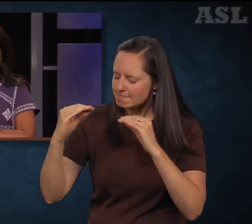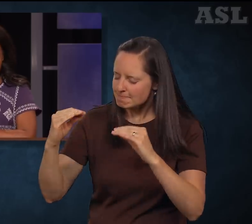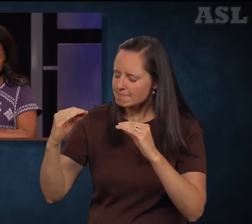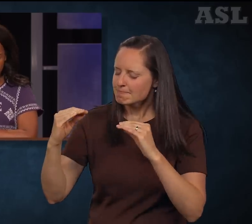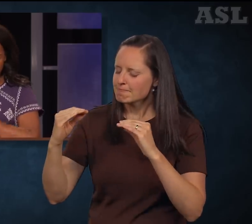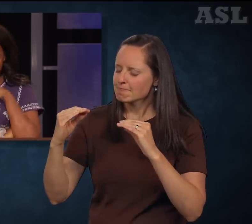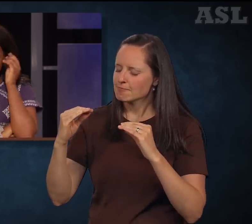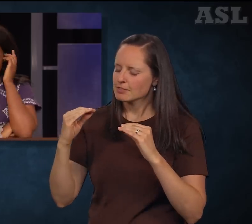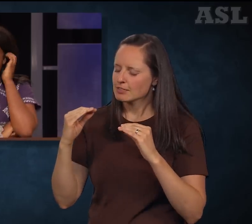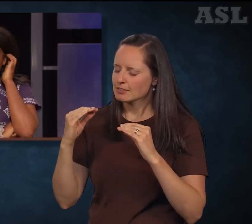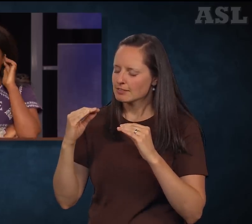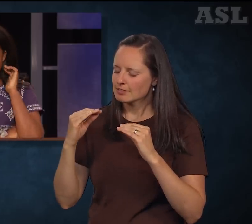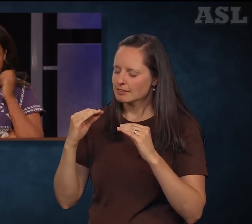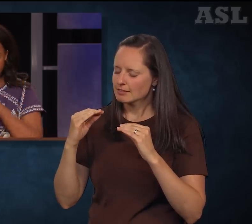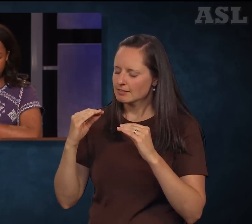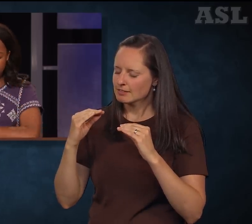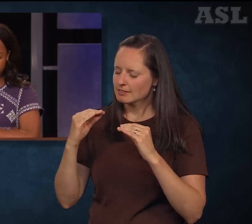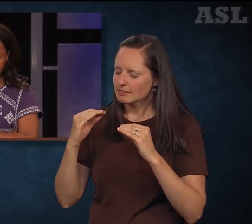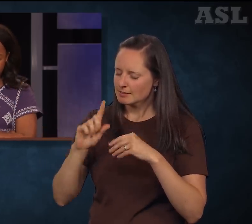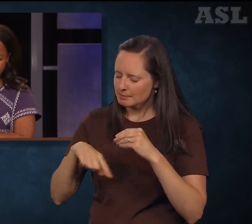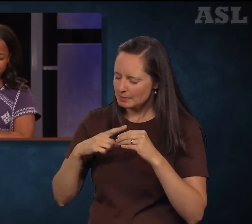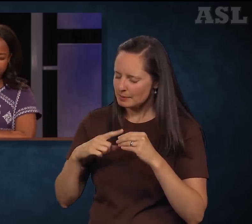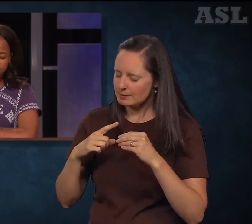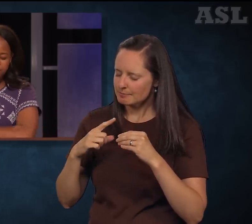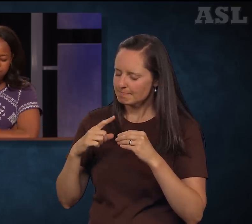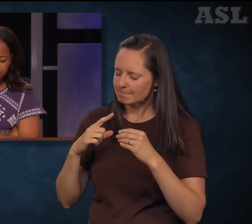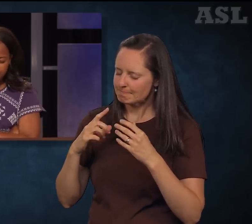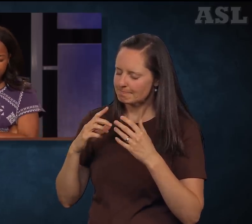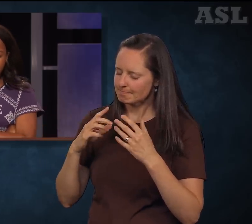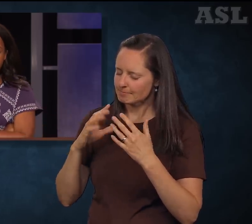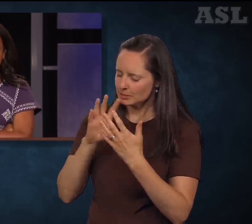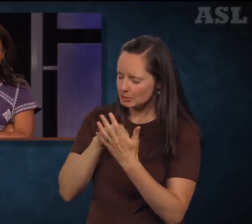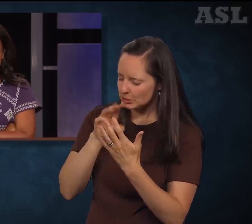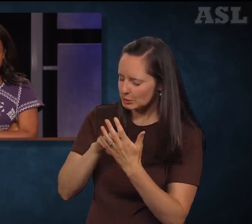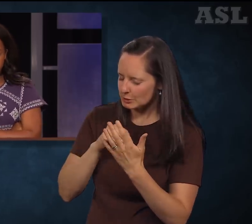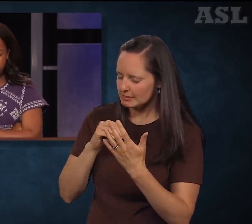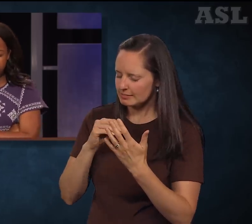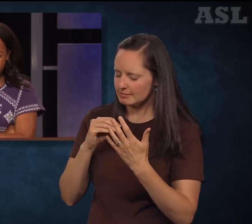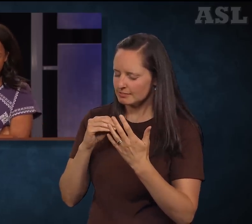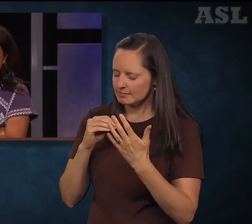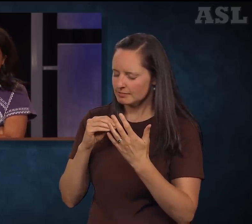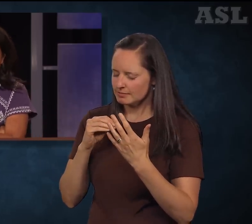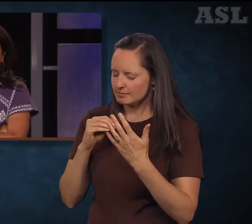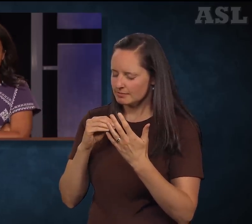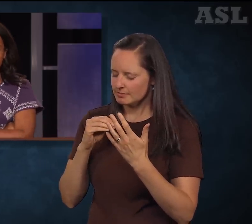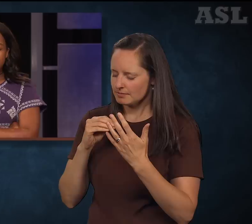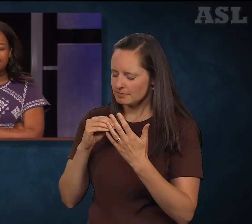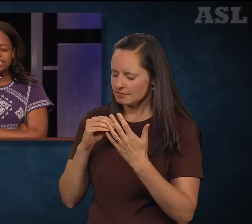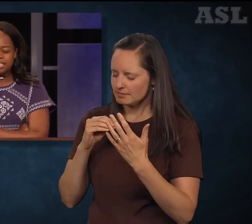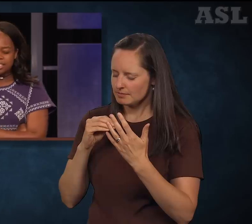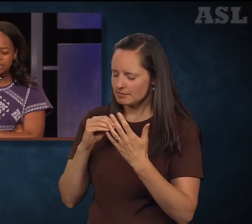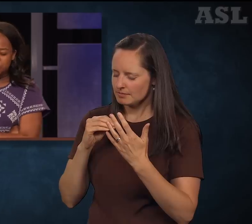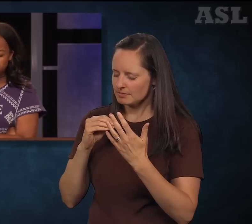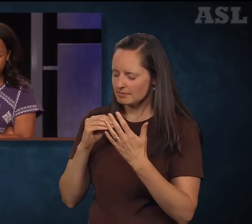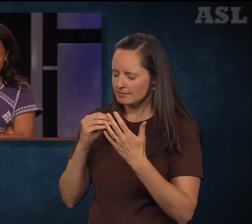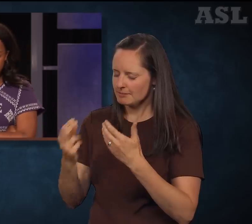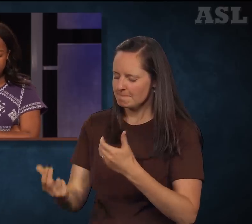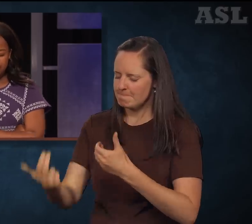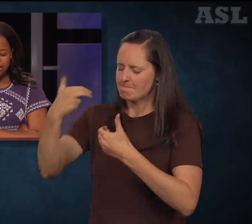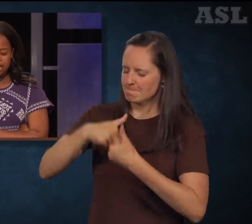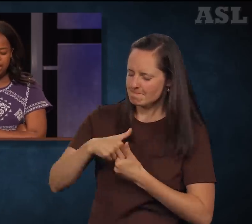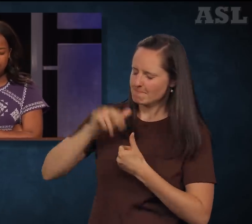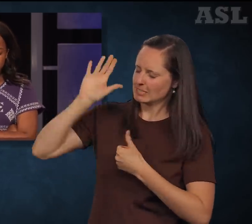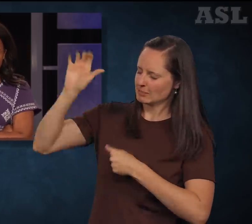HIS WIFE.